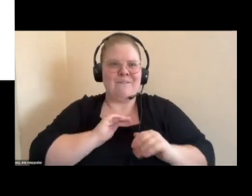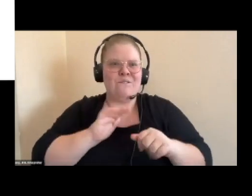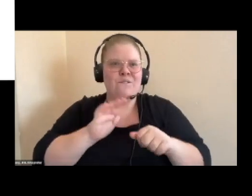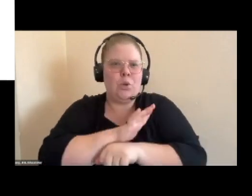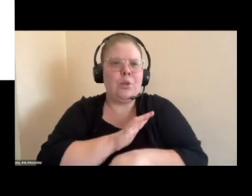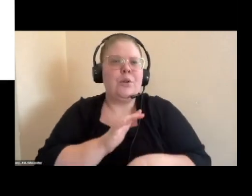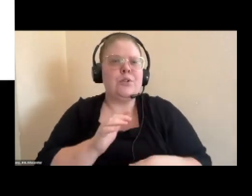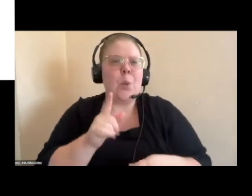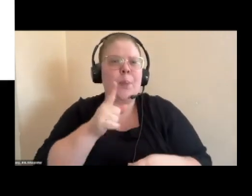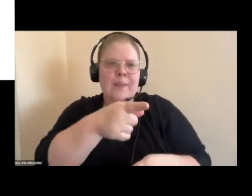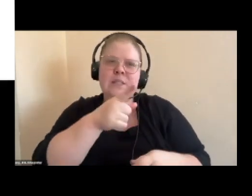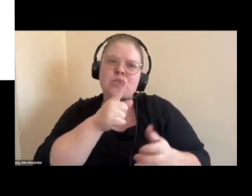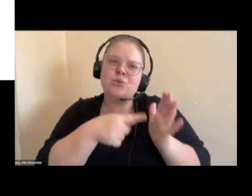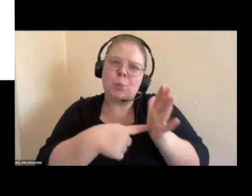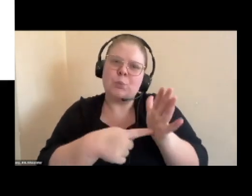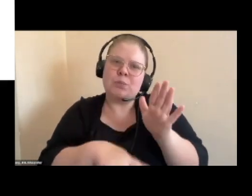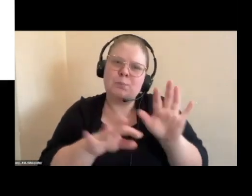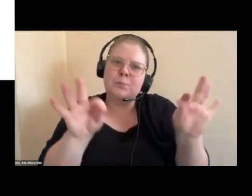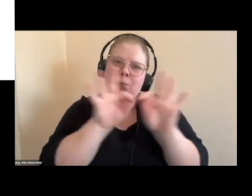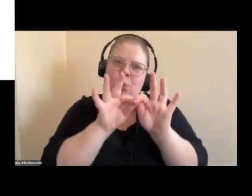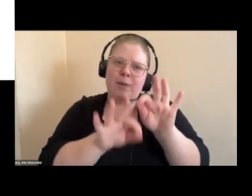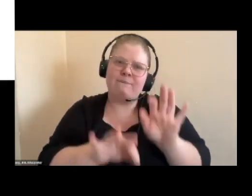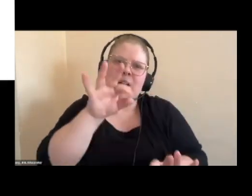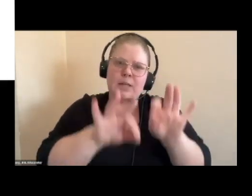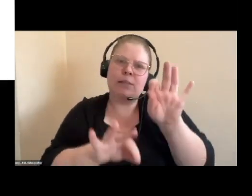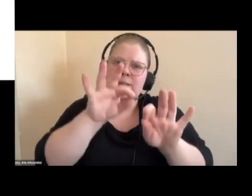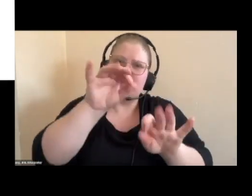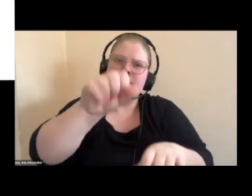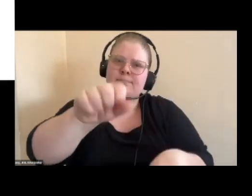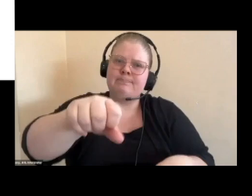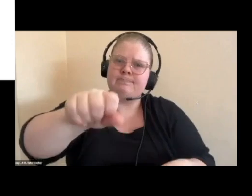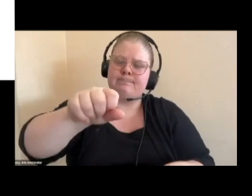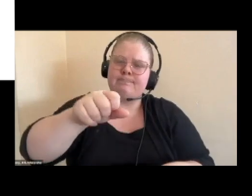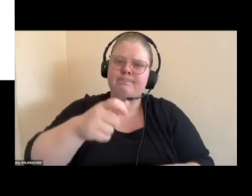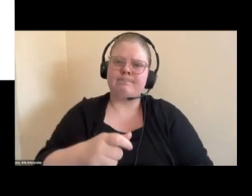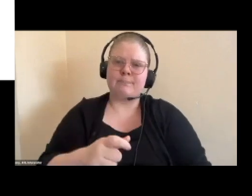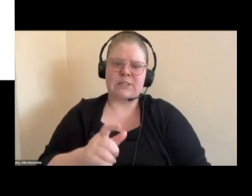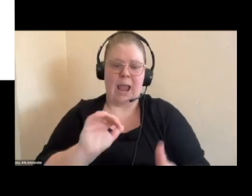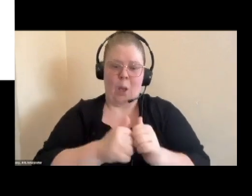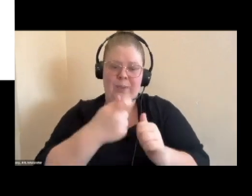here for impacting health outcomes.